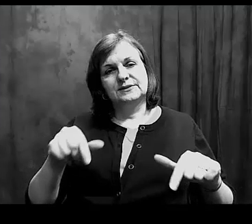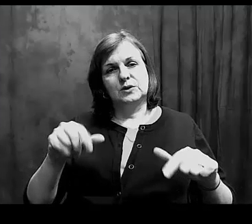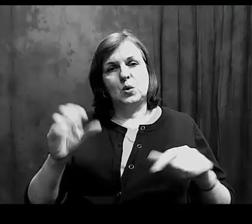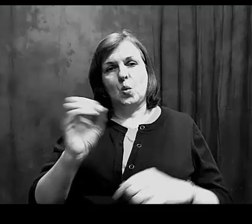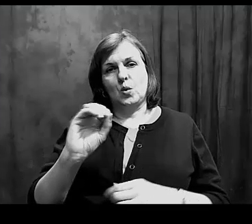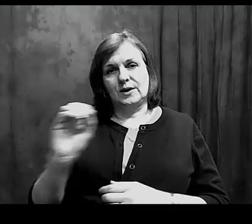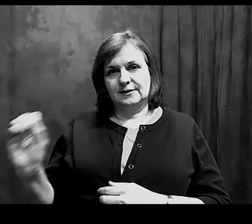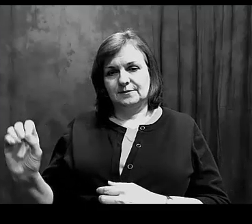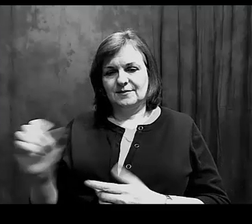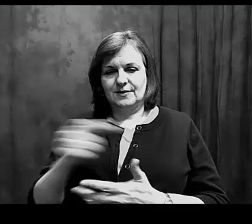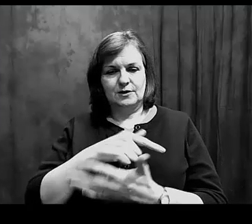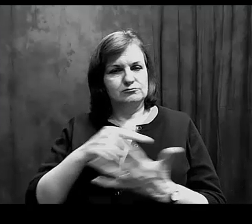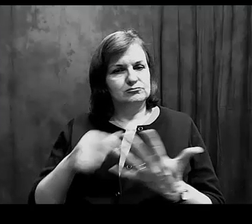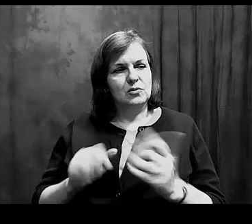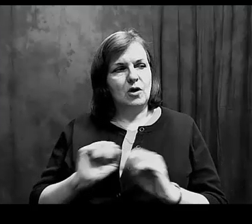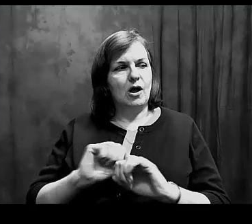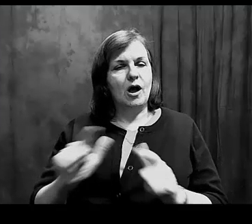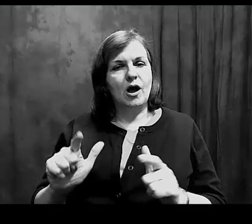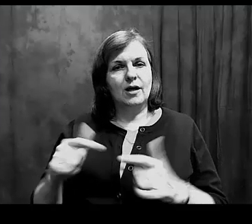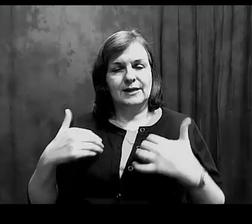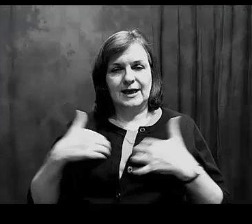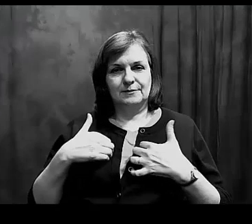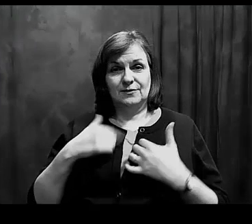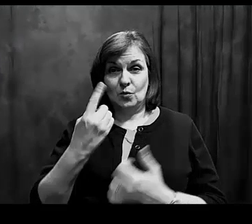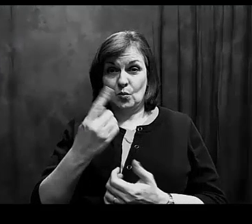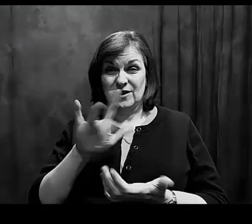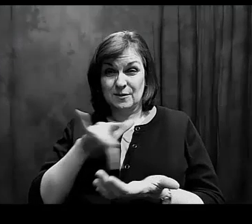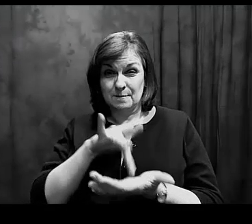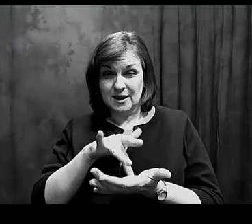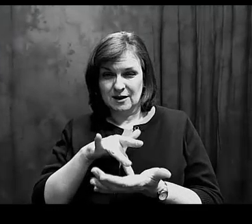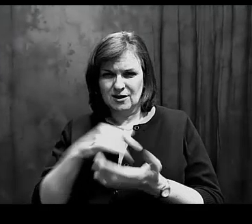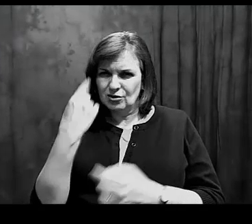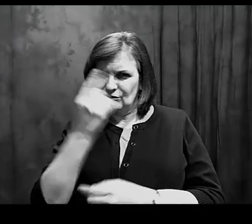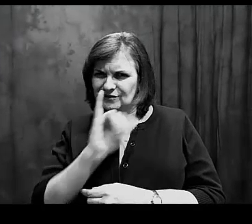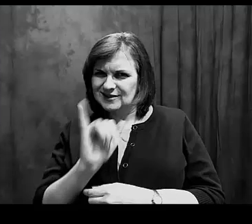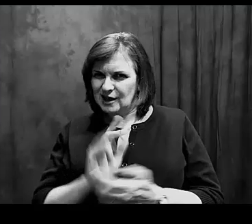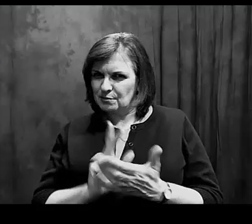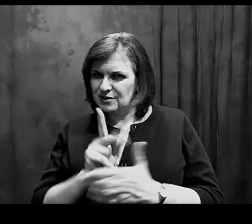we will look at all of these different organisms as all being animals even this one in the middle